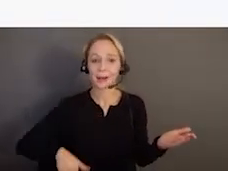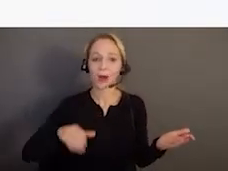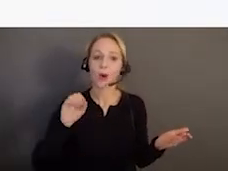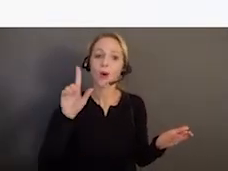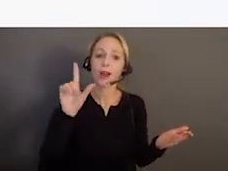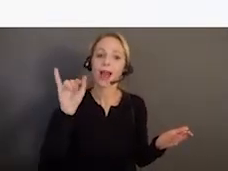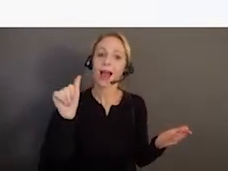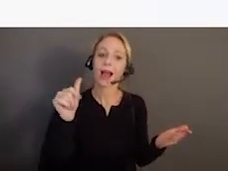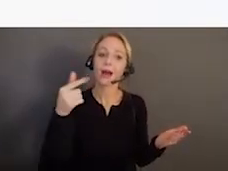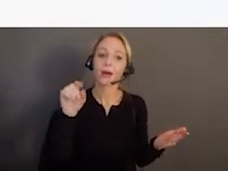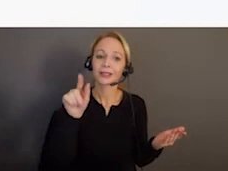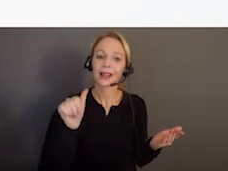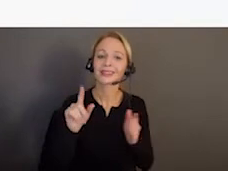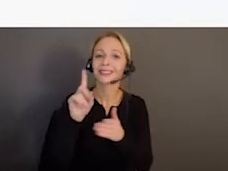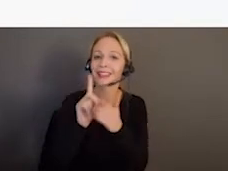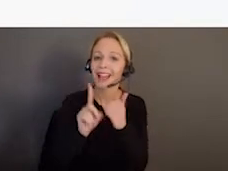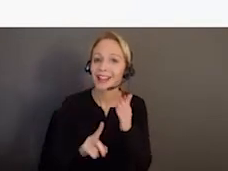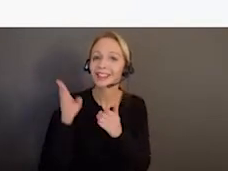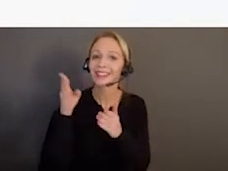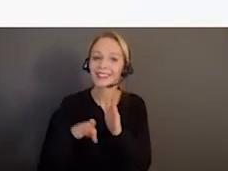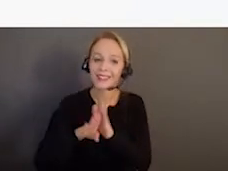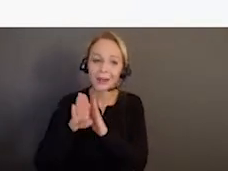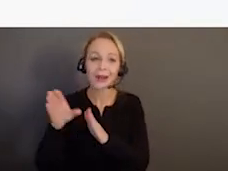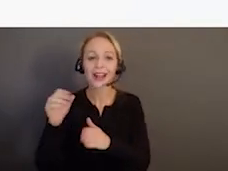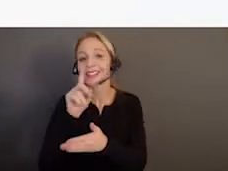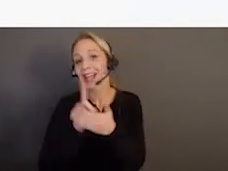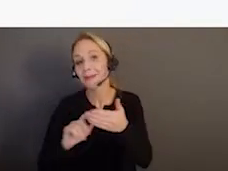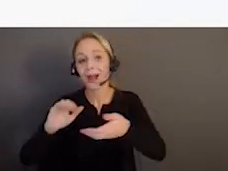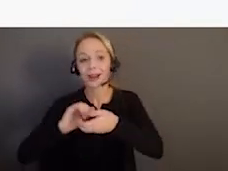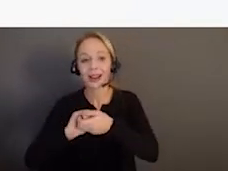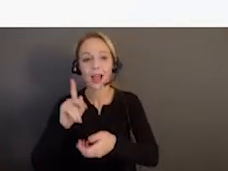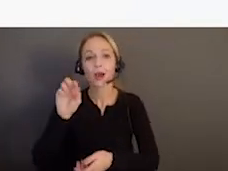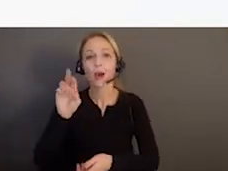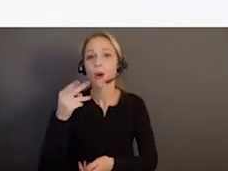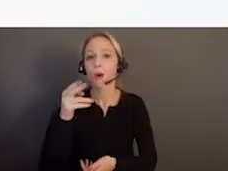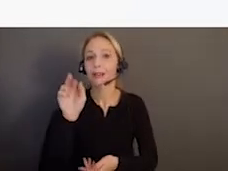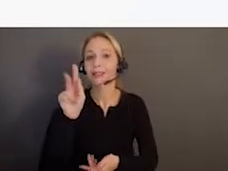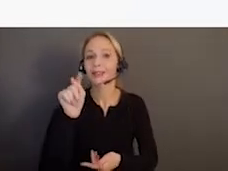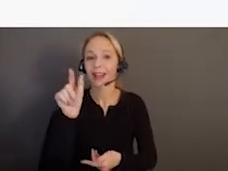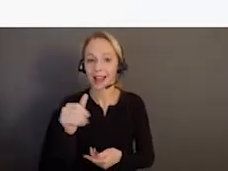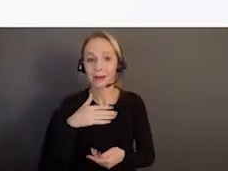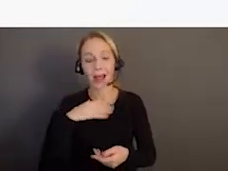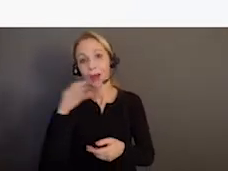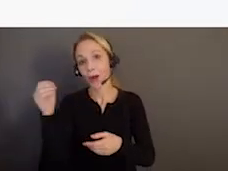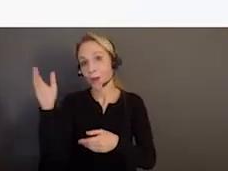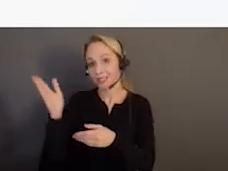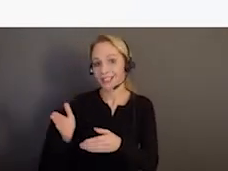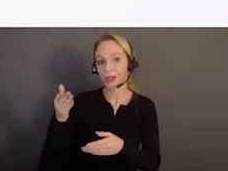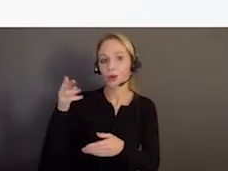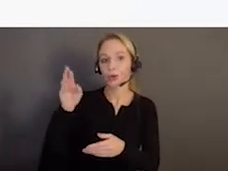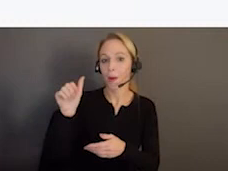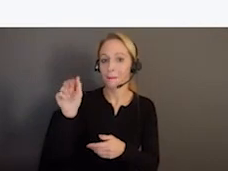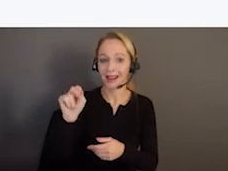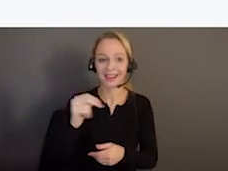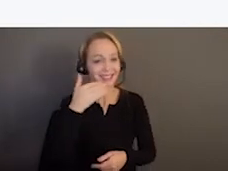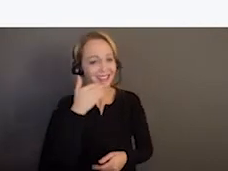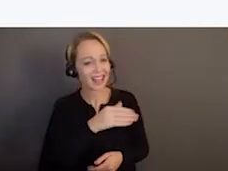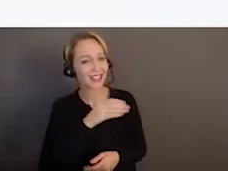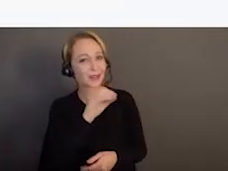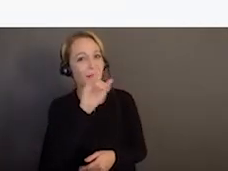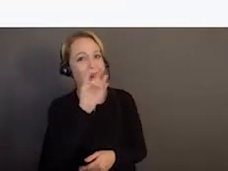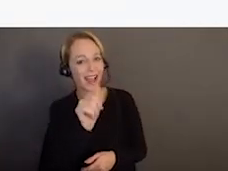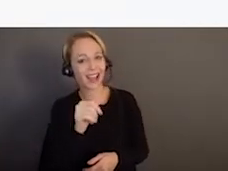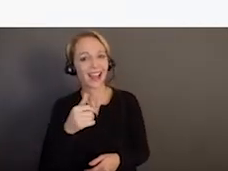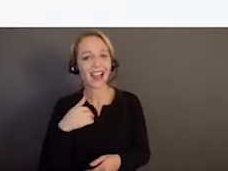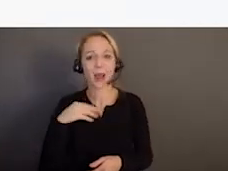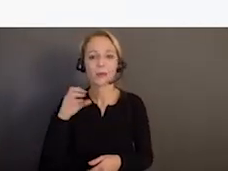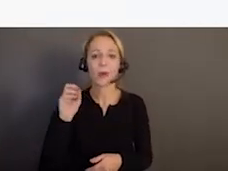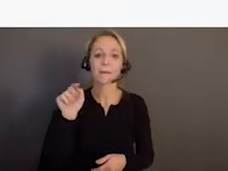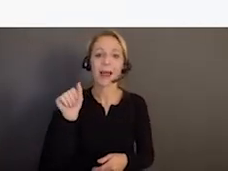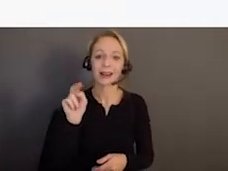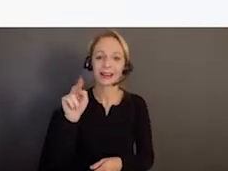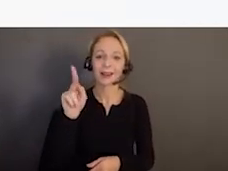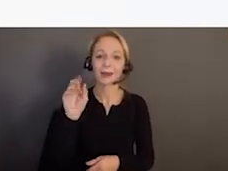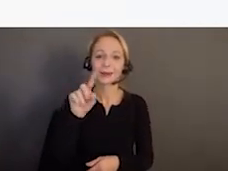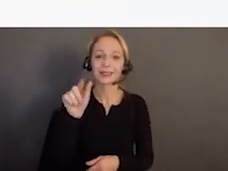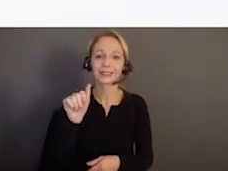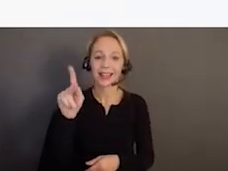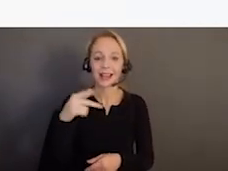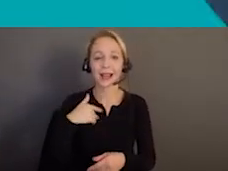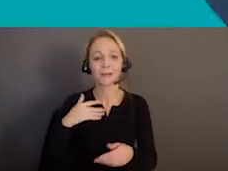I AM OLIA GOZHA, DESIGN PARTNER AND MY PARTNER.